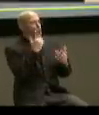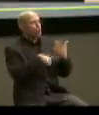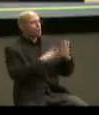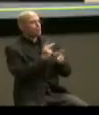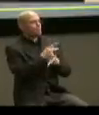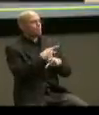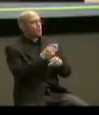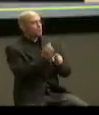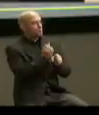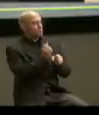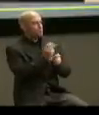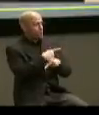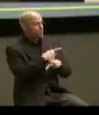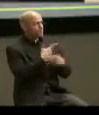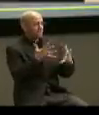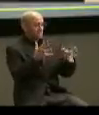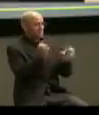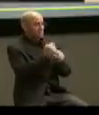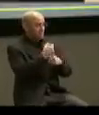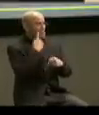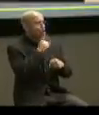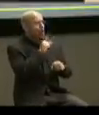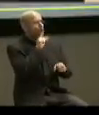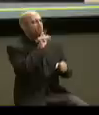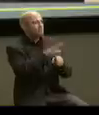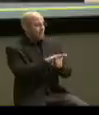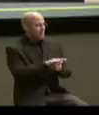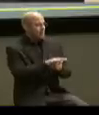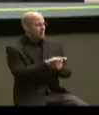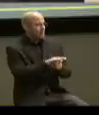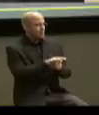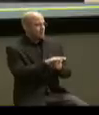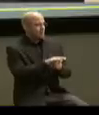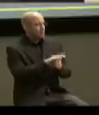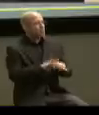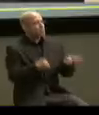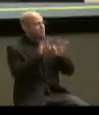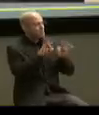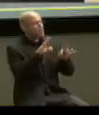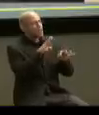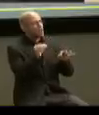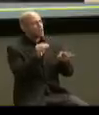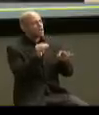PRODUCTS THAT WE PROCURE ARE VALID AND SO VERIFICATION OF